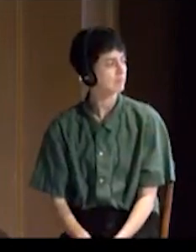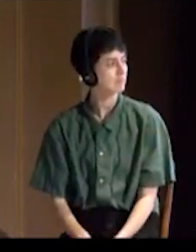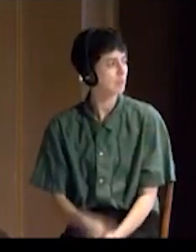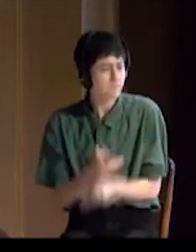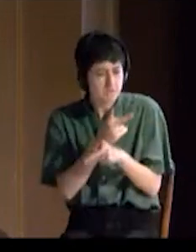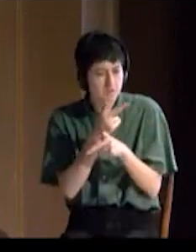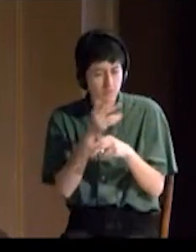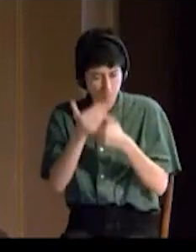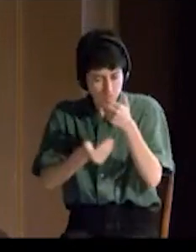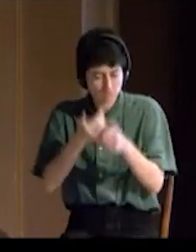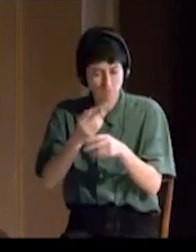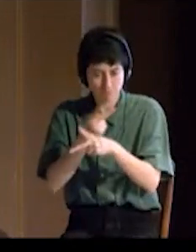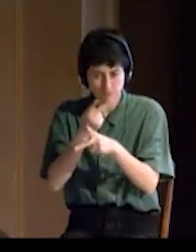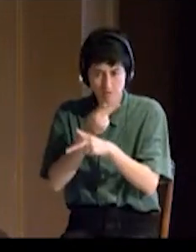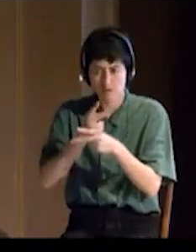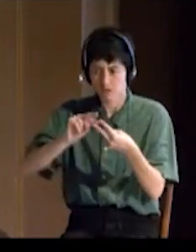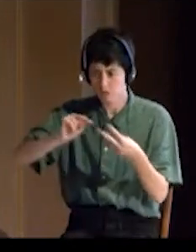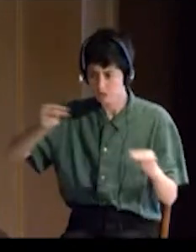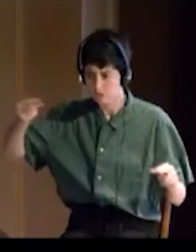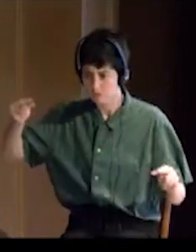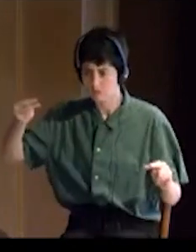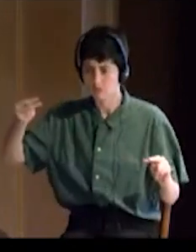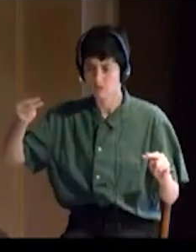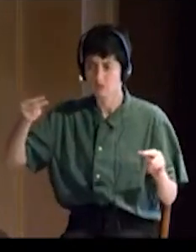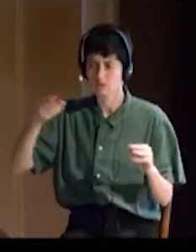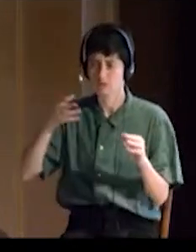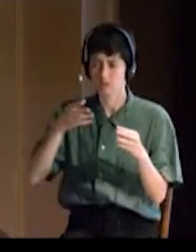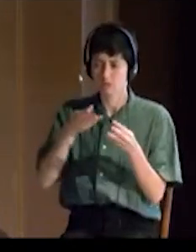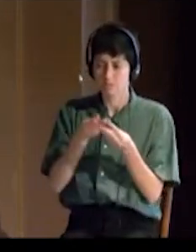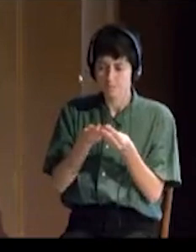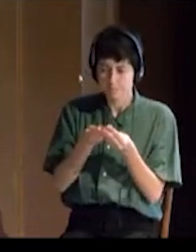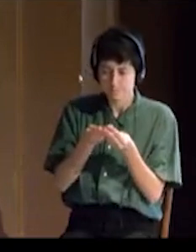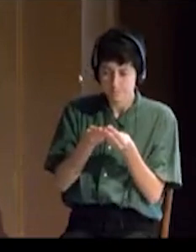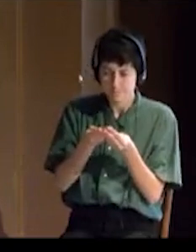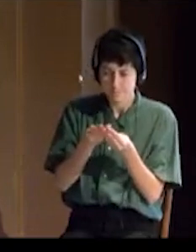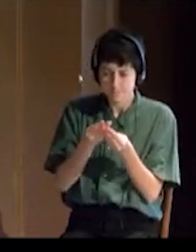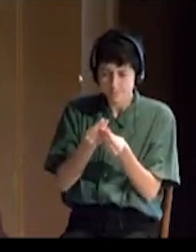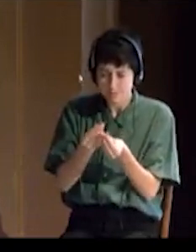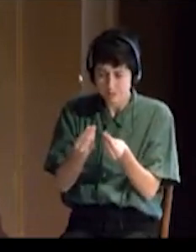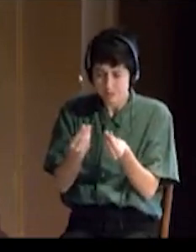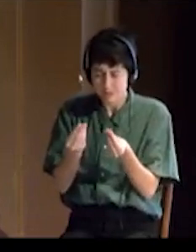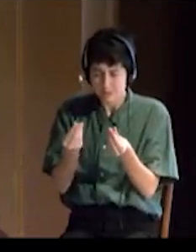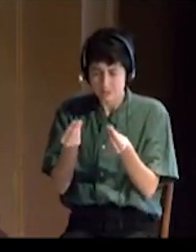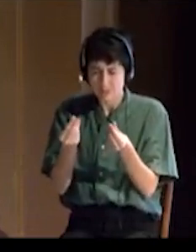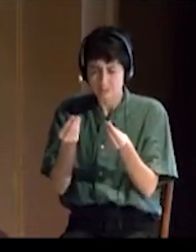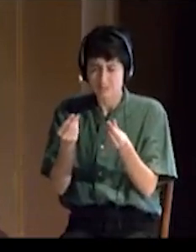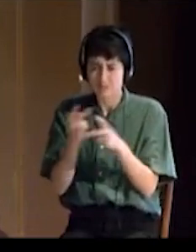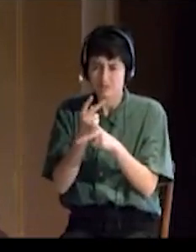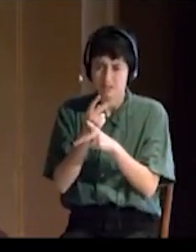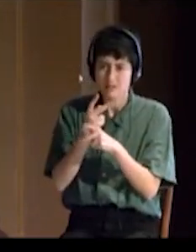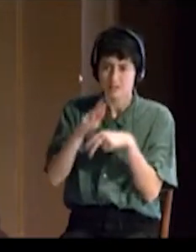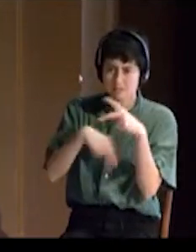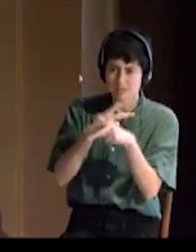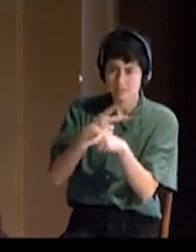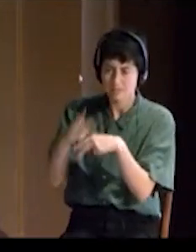and the materials in the different types and diversity of lichen? Sorry, can you elaborate a little bit more?